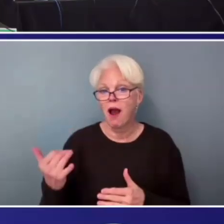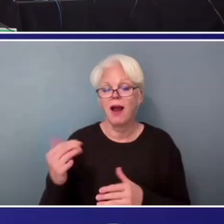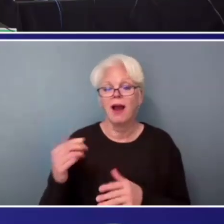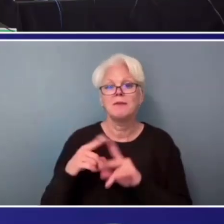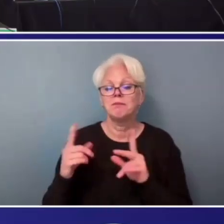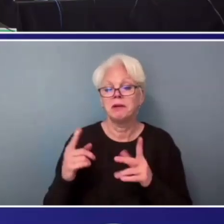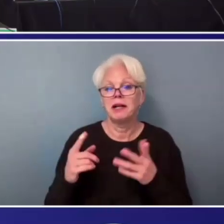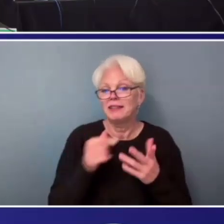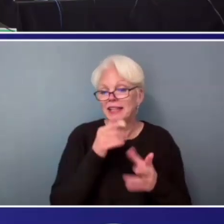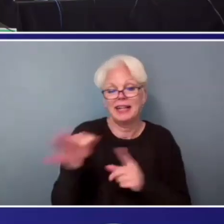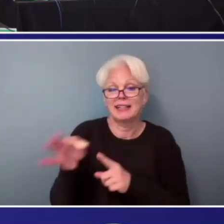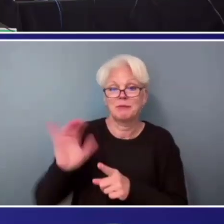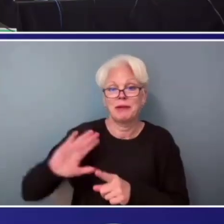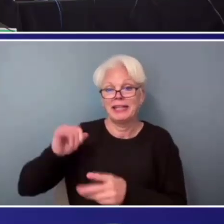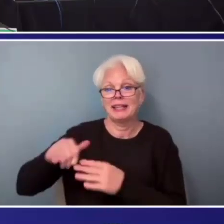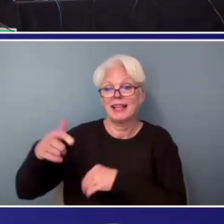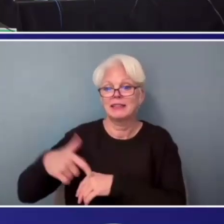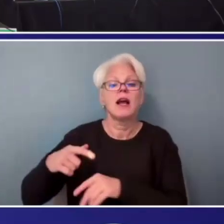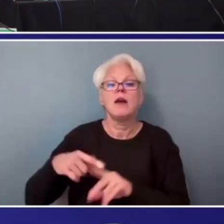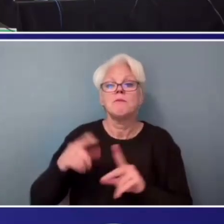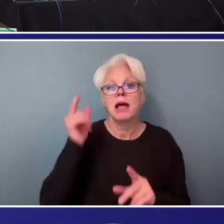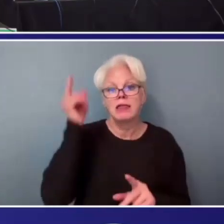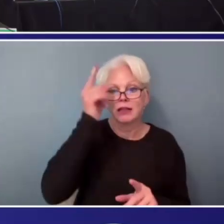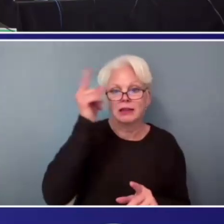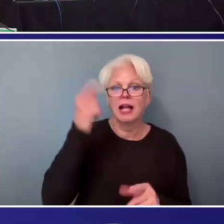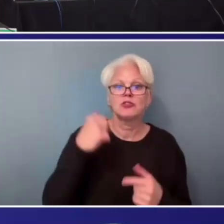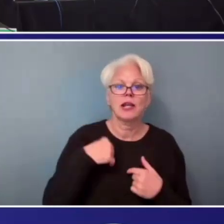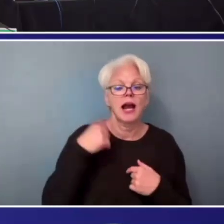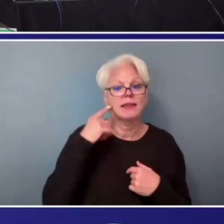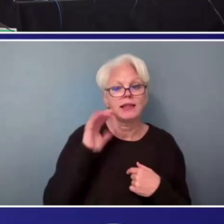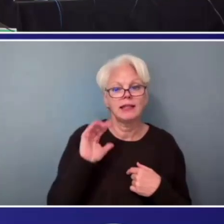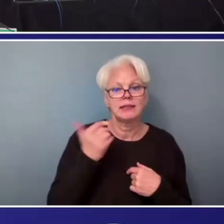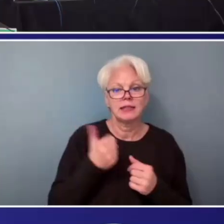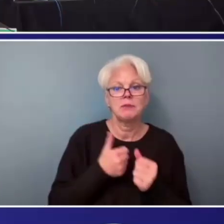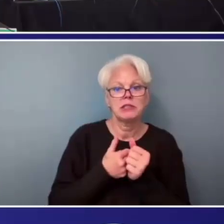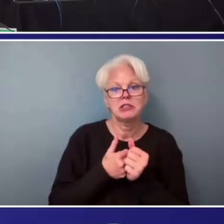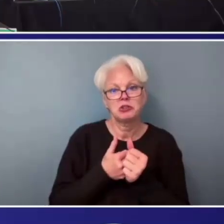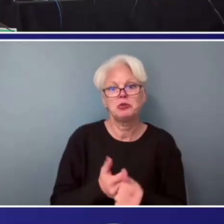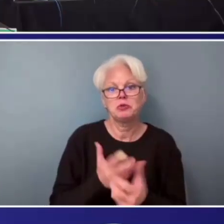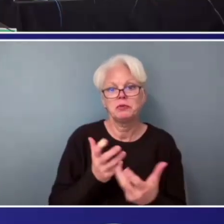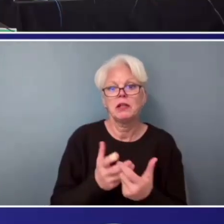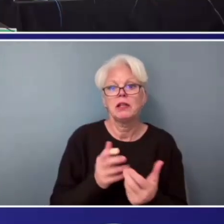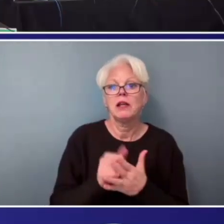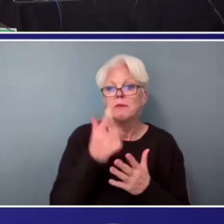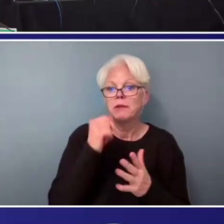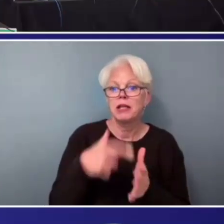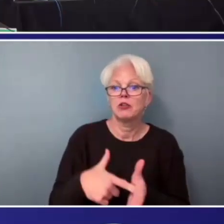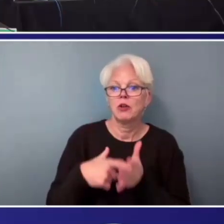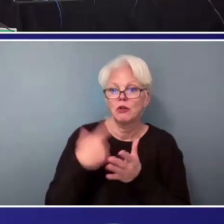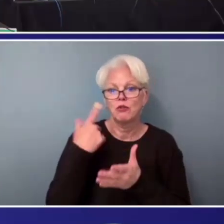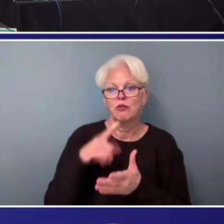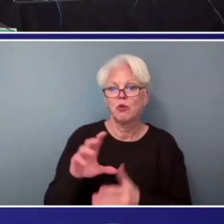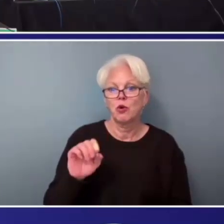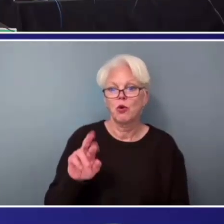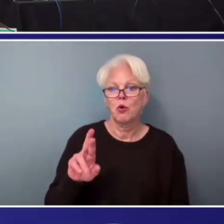But the logic, I think, seems to follow to me, which is that, you know, because it was required for ordination. Ordination is effectively